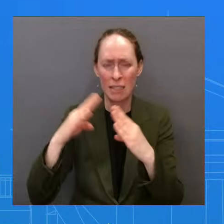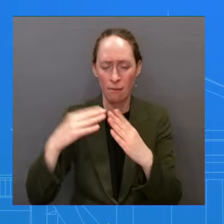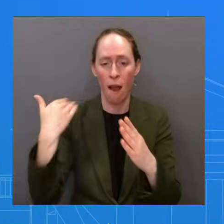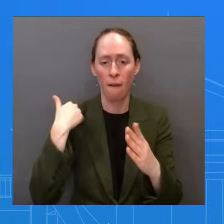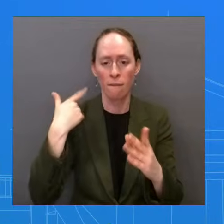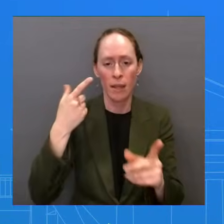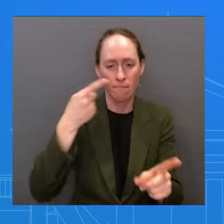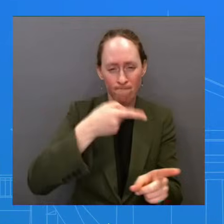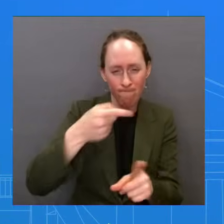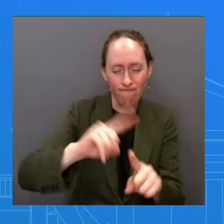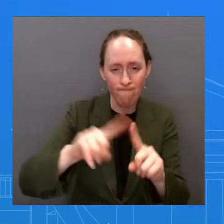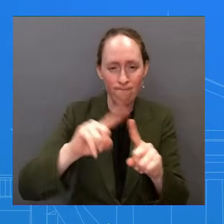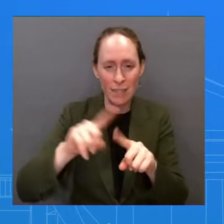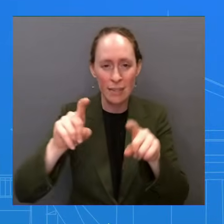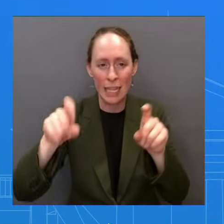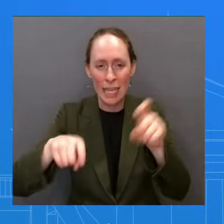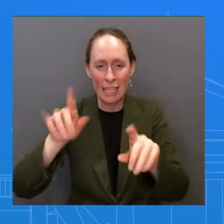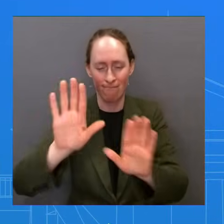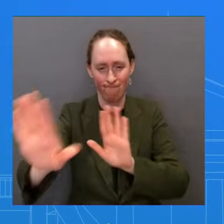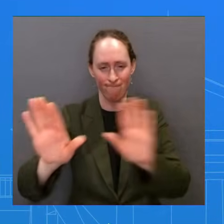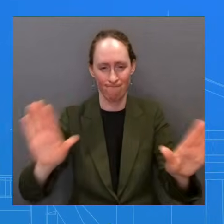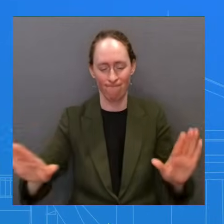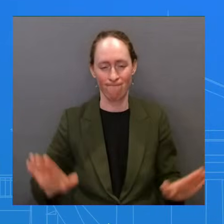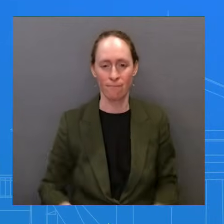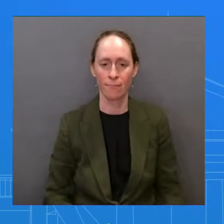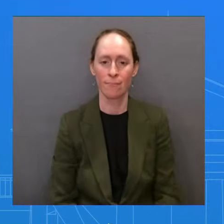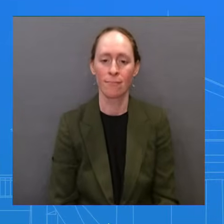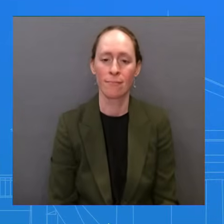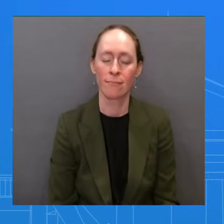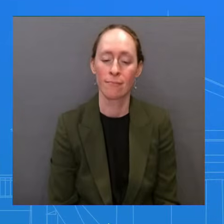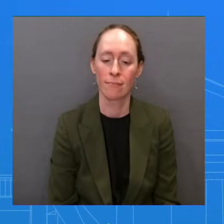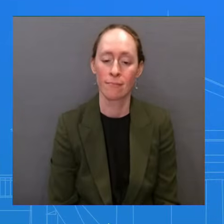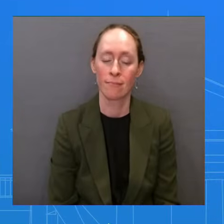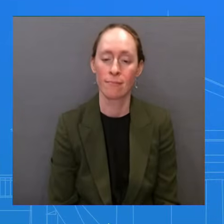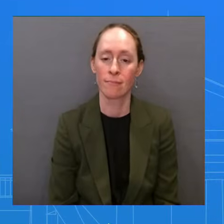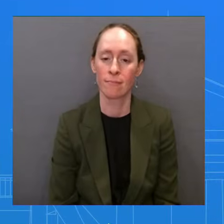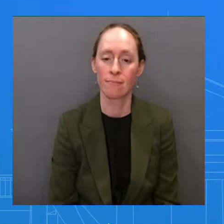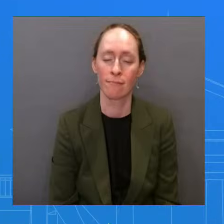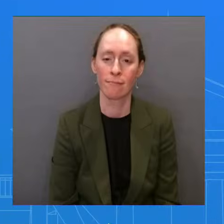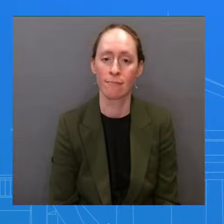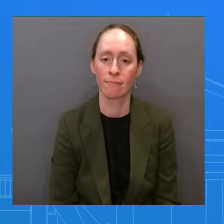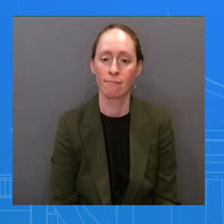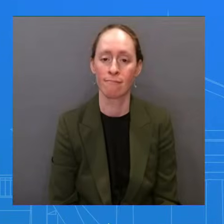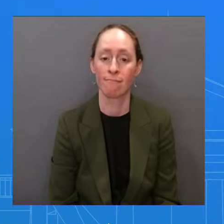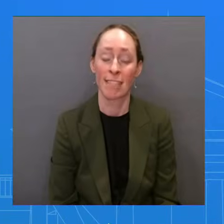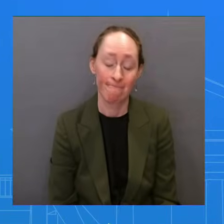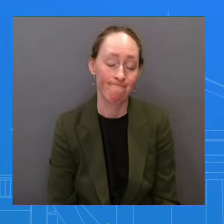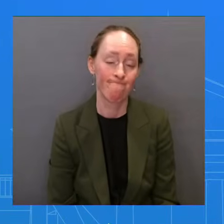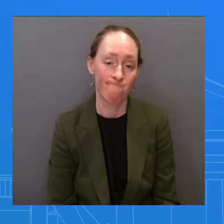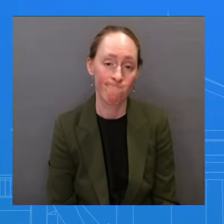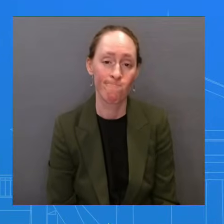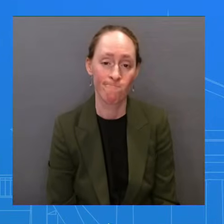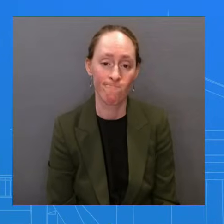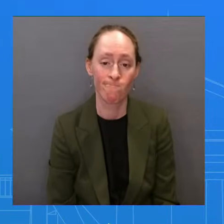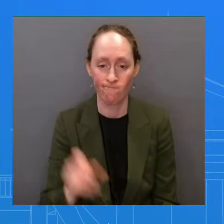that they need to address to this issue. And so we've been in constant communication. That has happened,